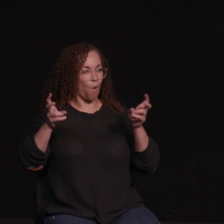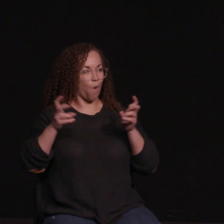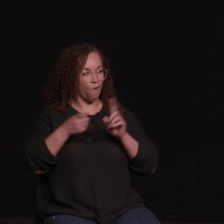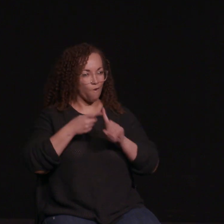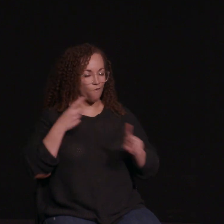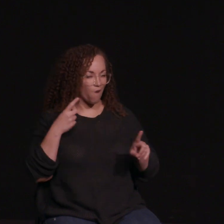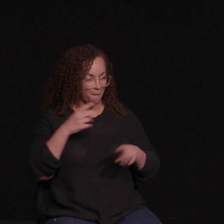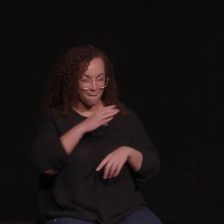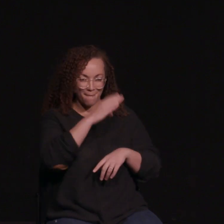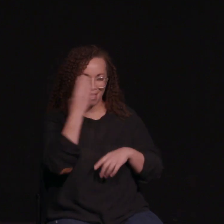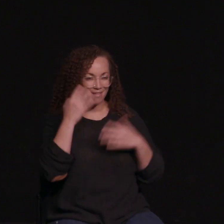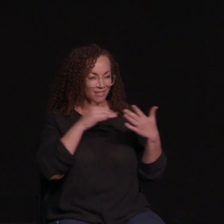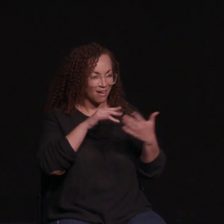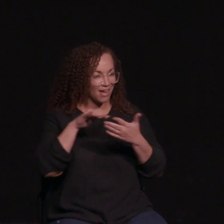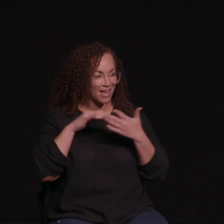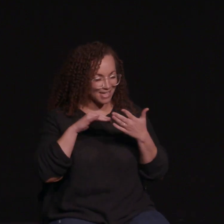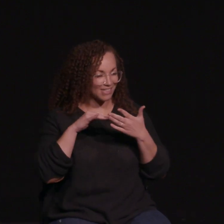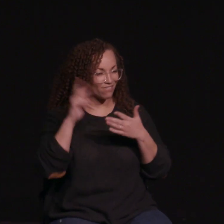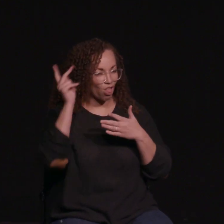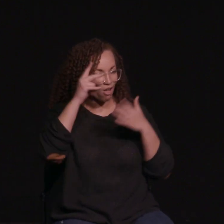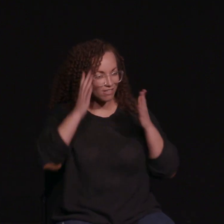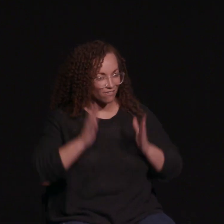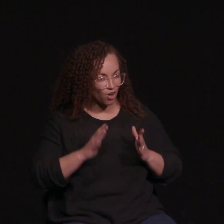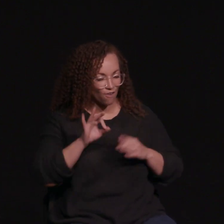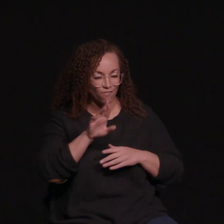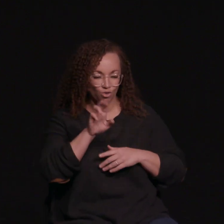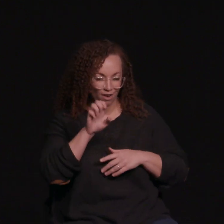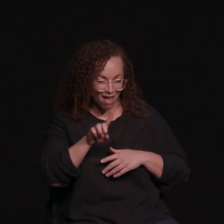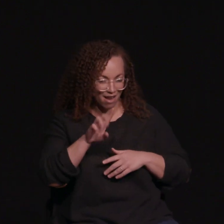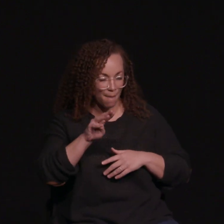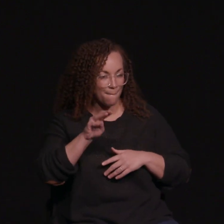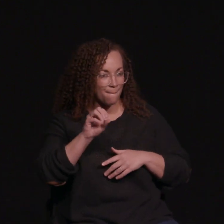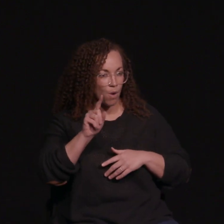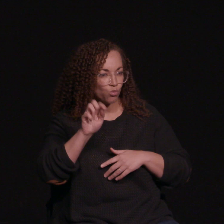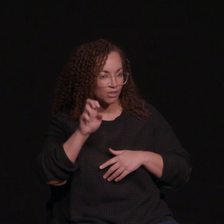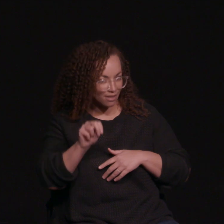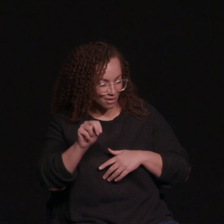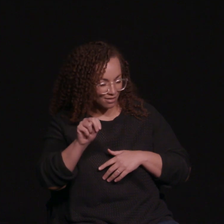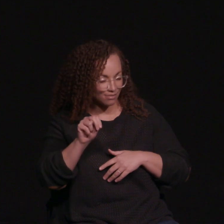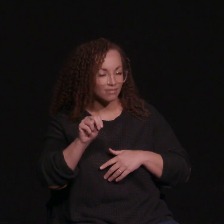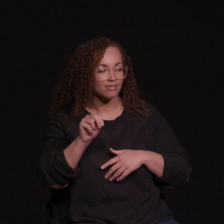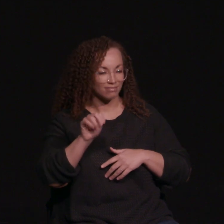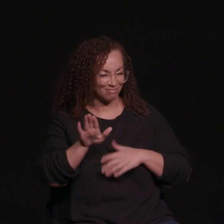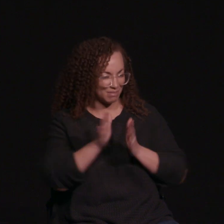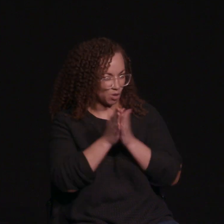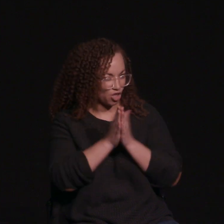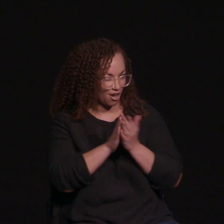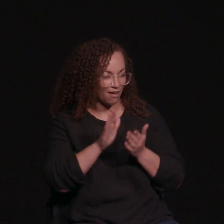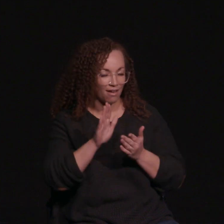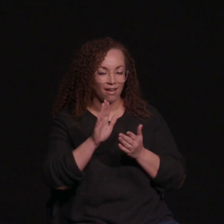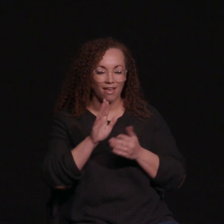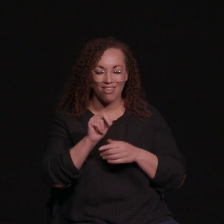Fred Moten in his book with Stefano Harney, "The Undercommons."